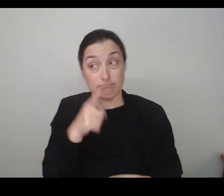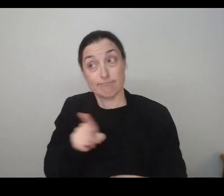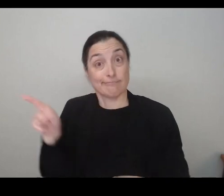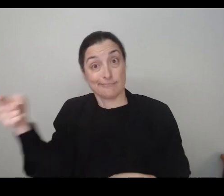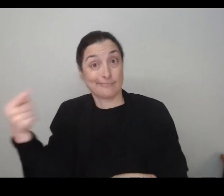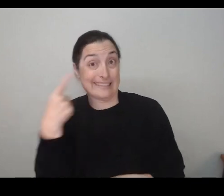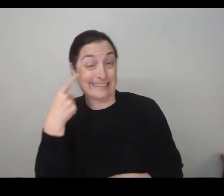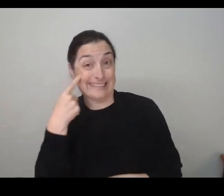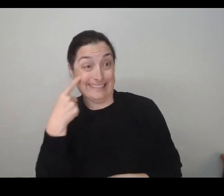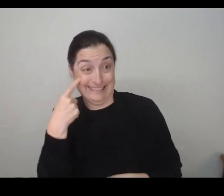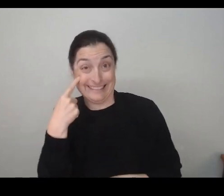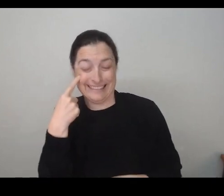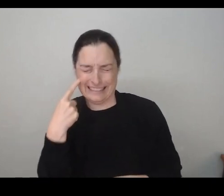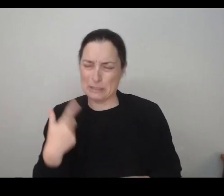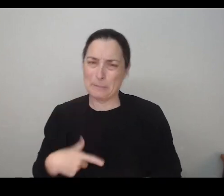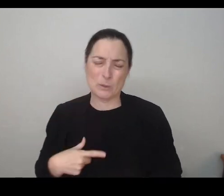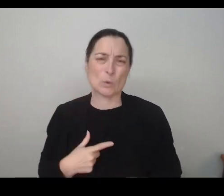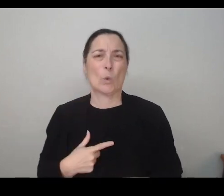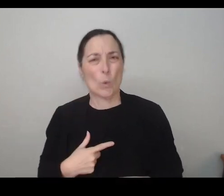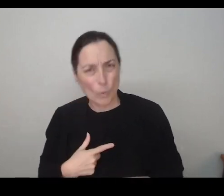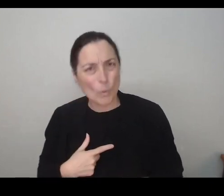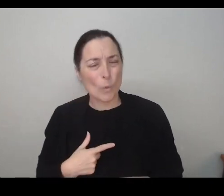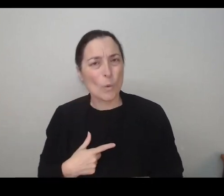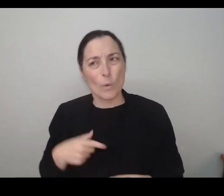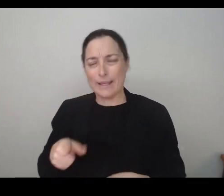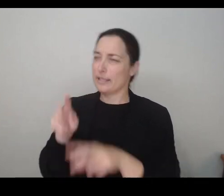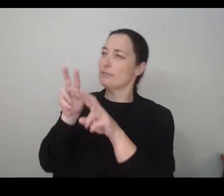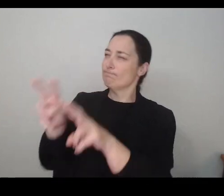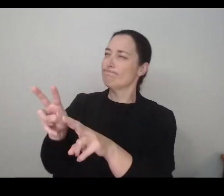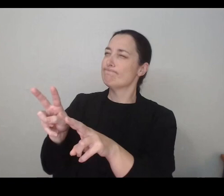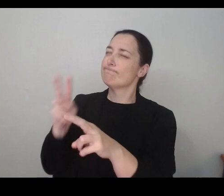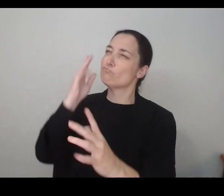because it is a response that he did also on Gauguins's,